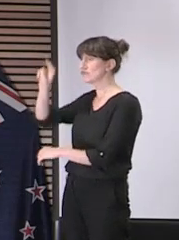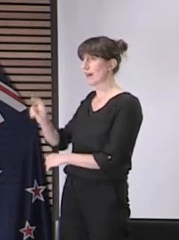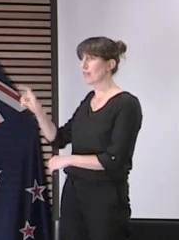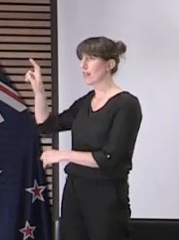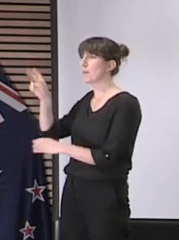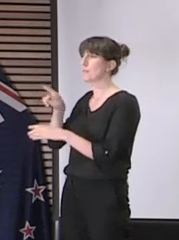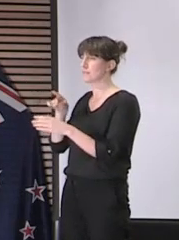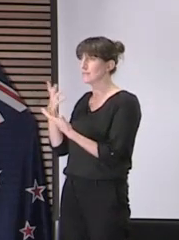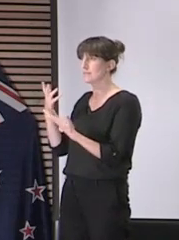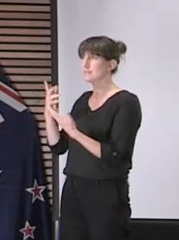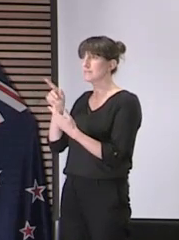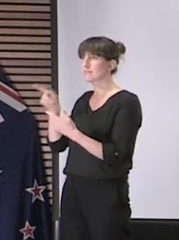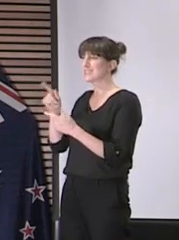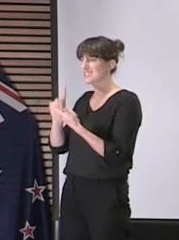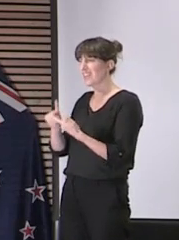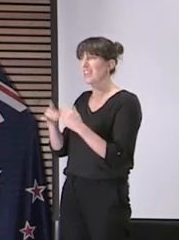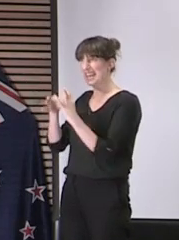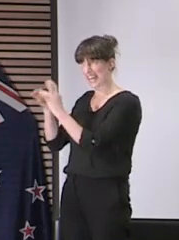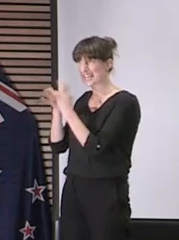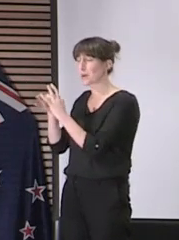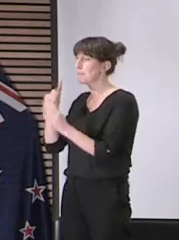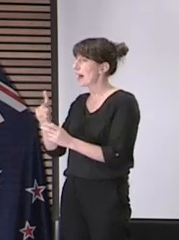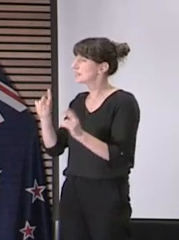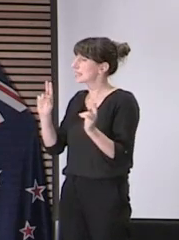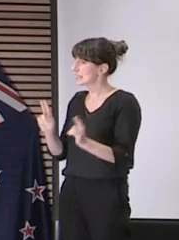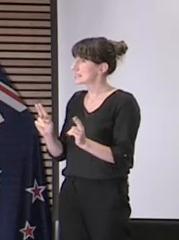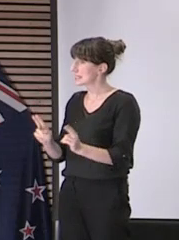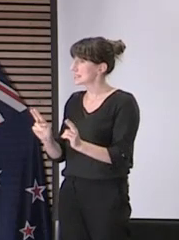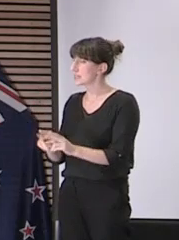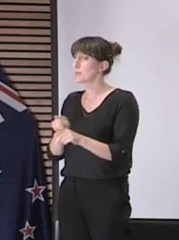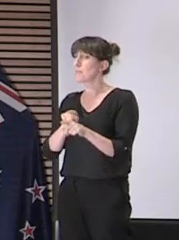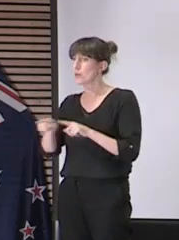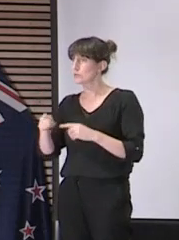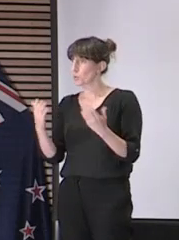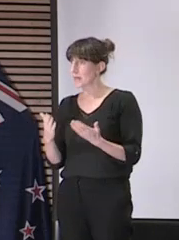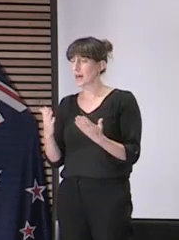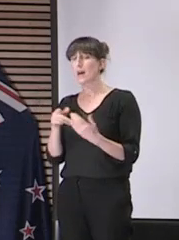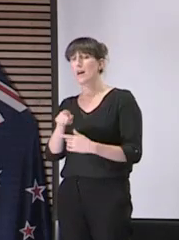are seeing a strong link to overseas travel although that continues to decline. As a